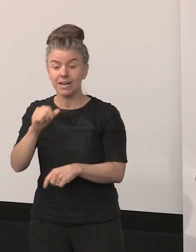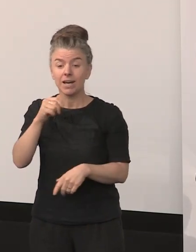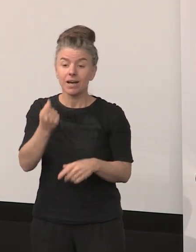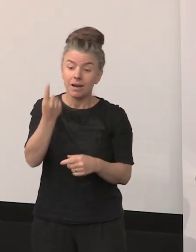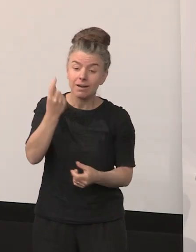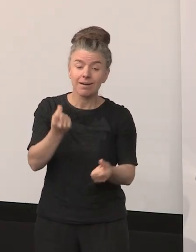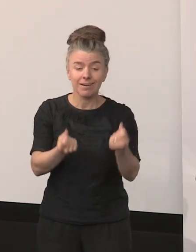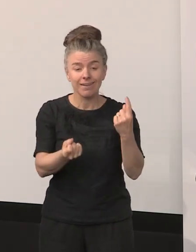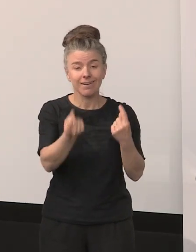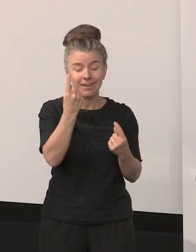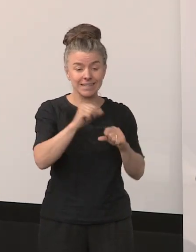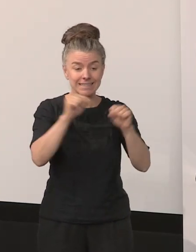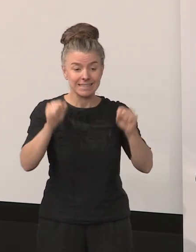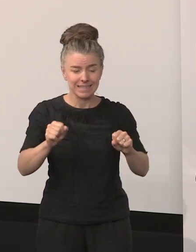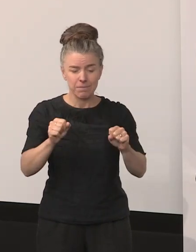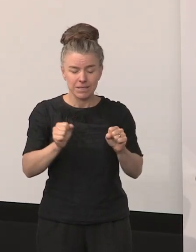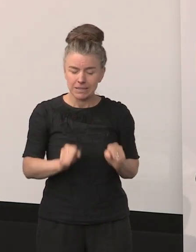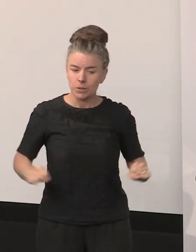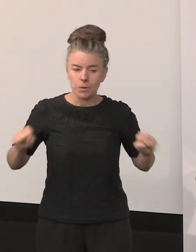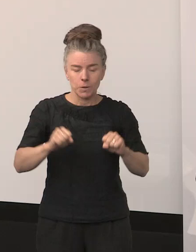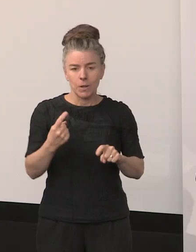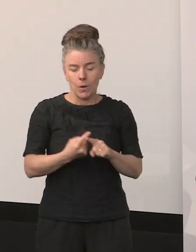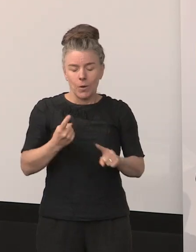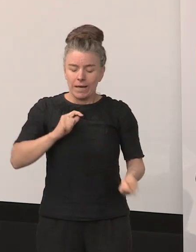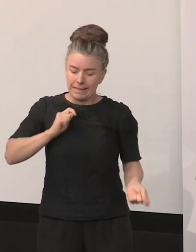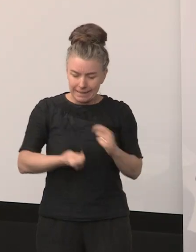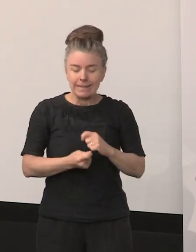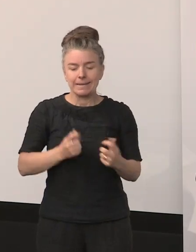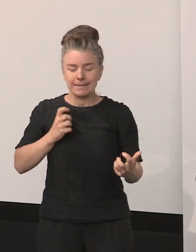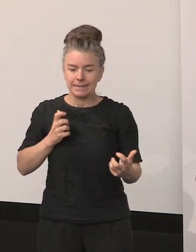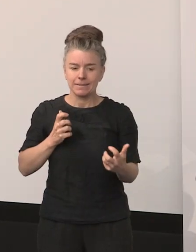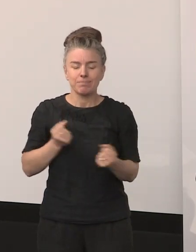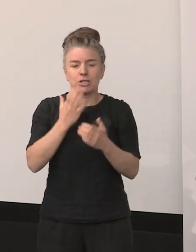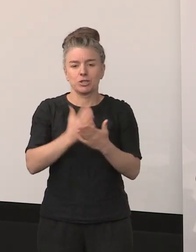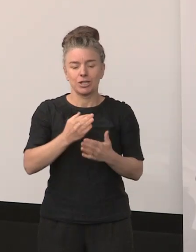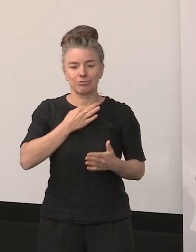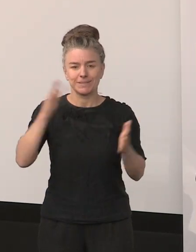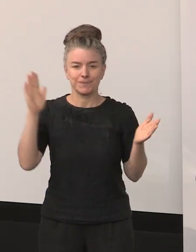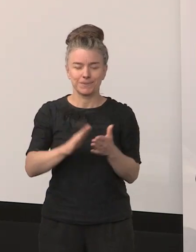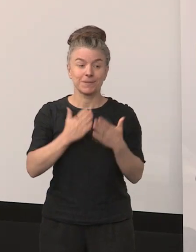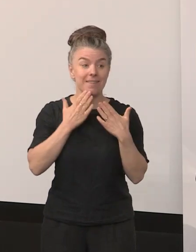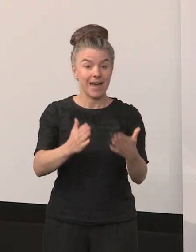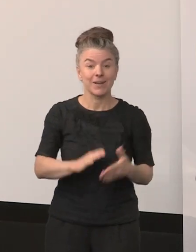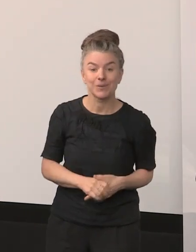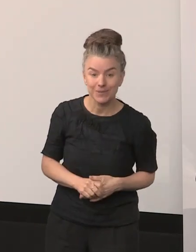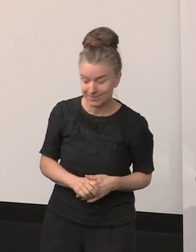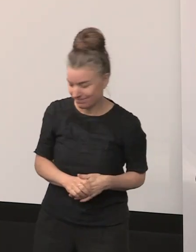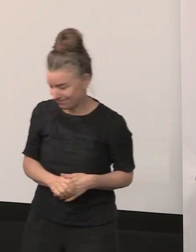after and that also New Zealanders are safe. And where there are these issues that arise, the system gears up really quickly to make sure